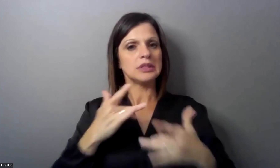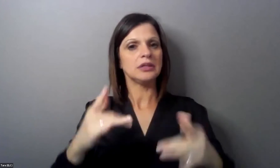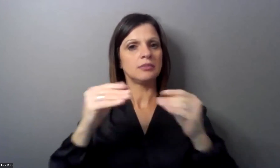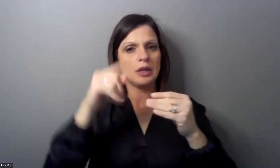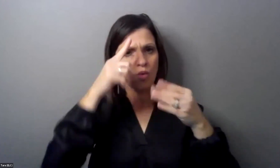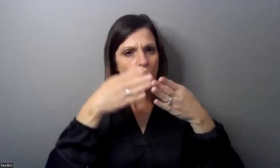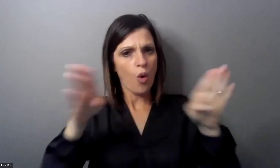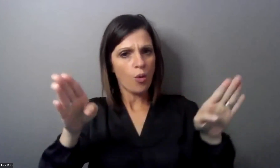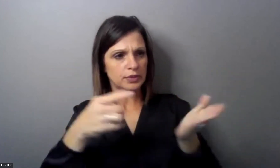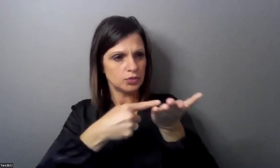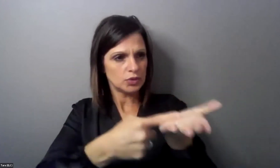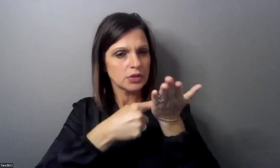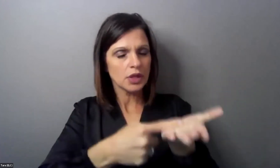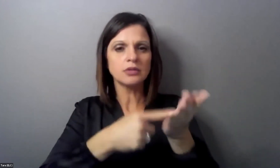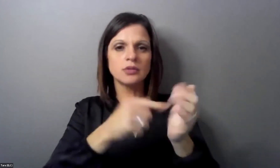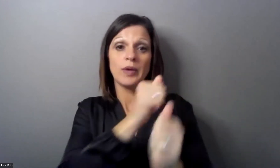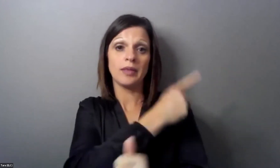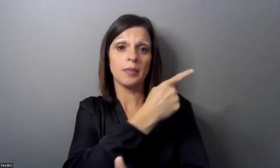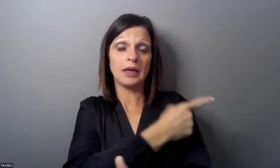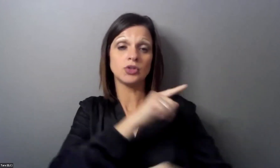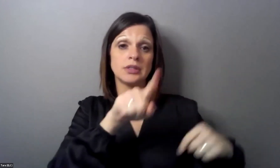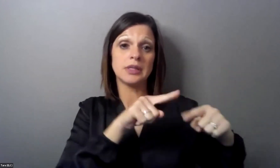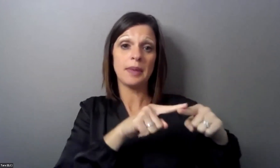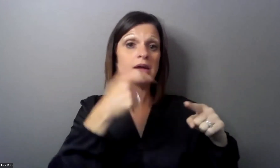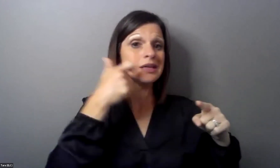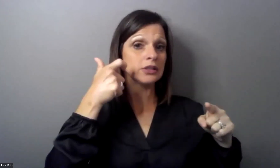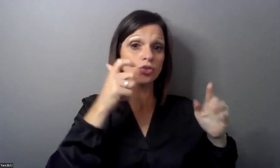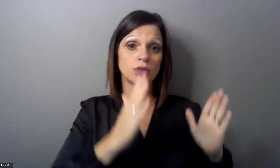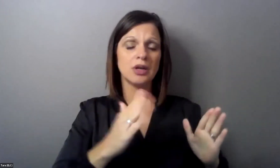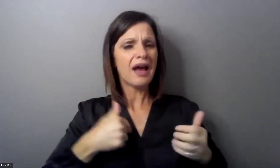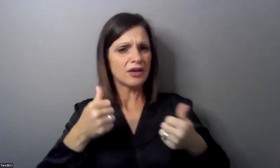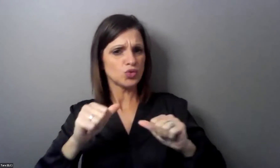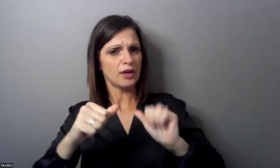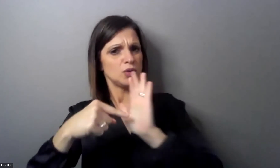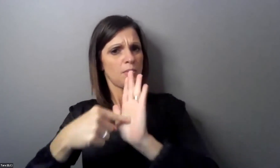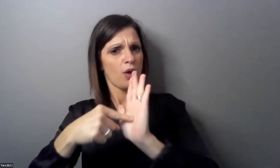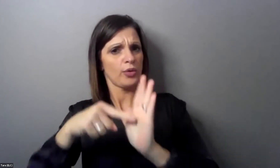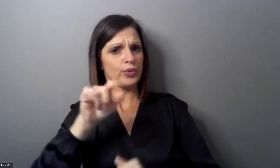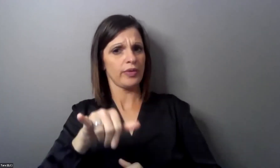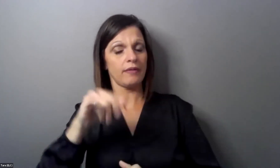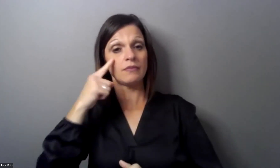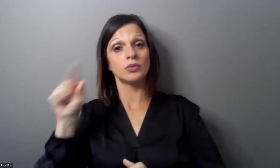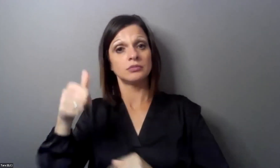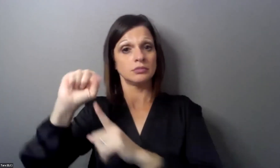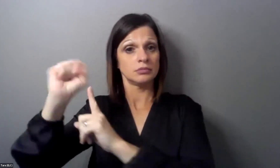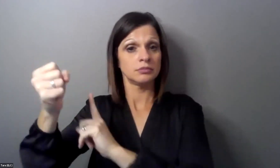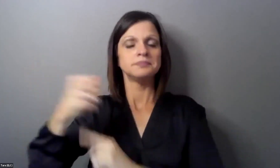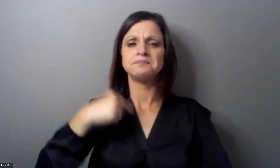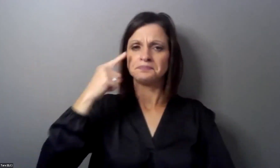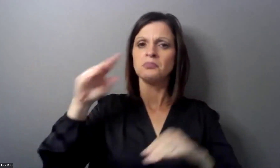I try to model that when I'm in other settings in other positions.